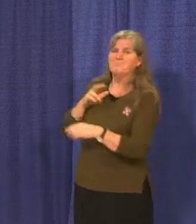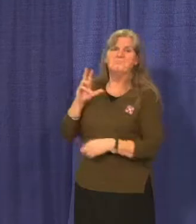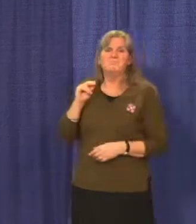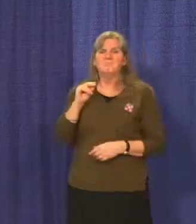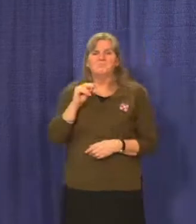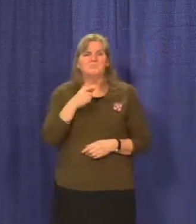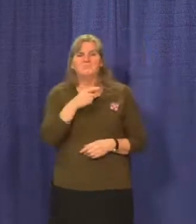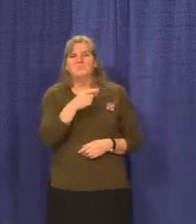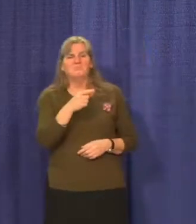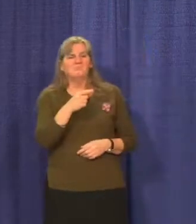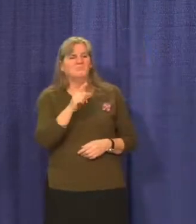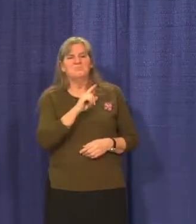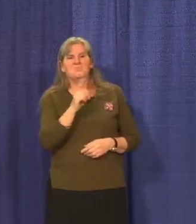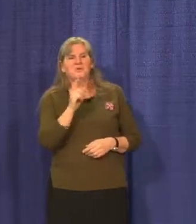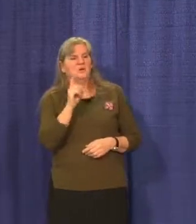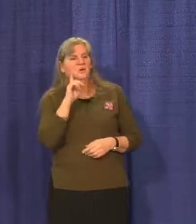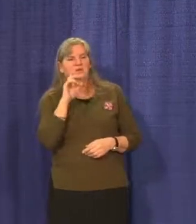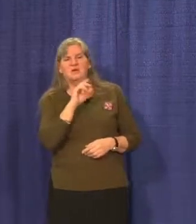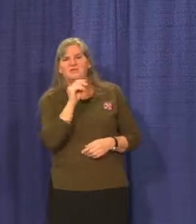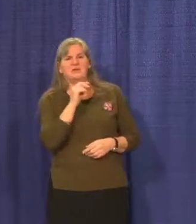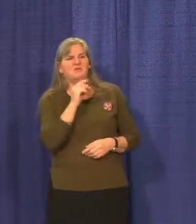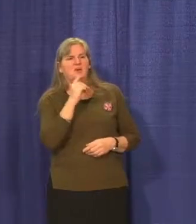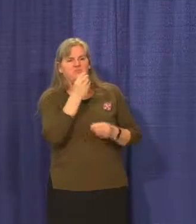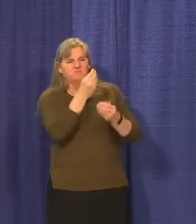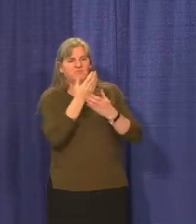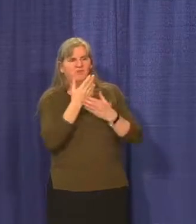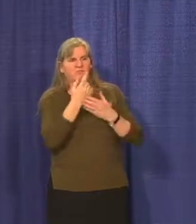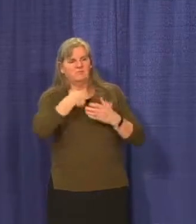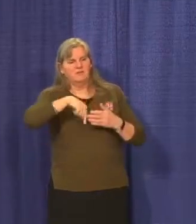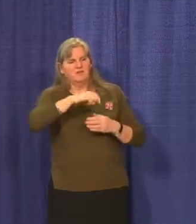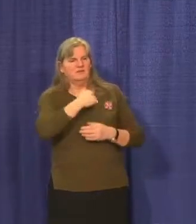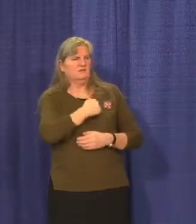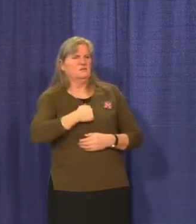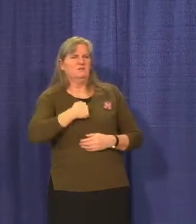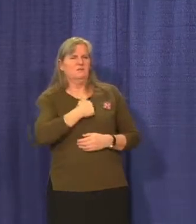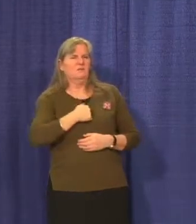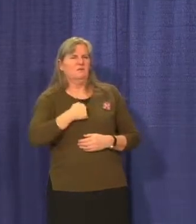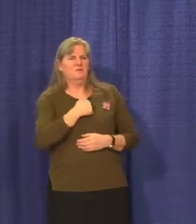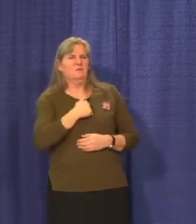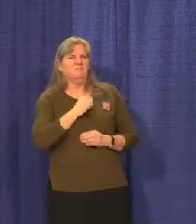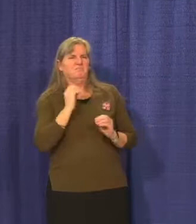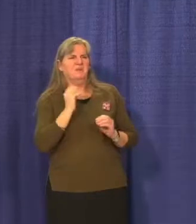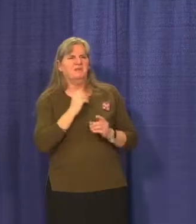territory? You know, I have no indication that I have.